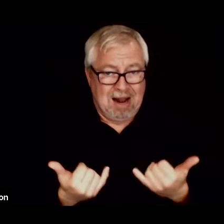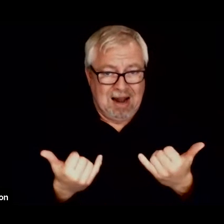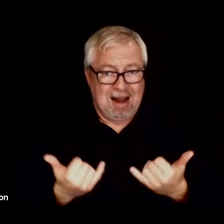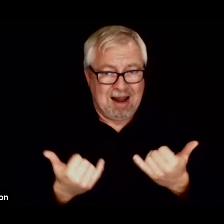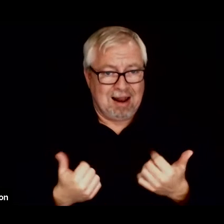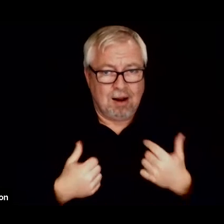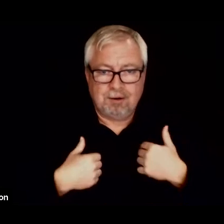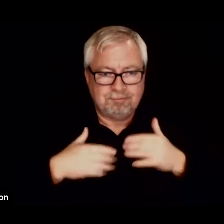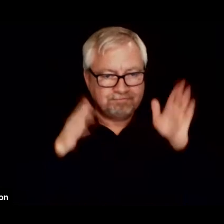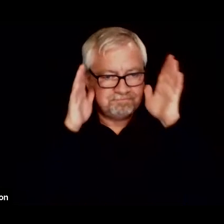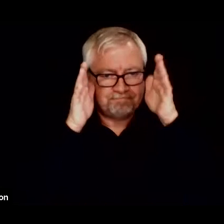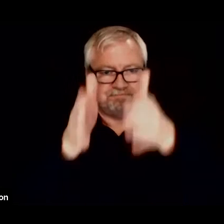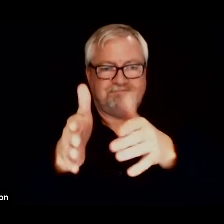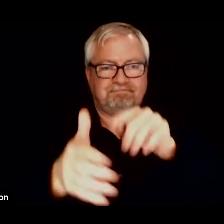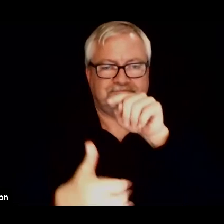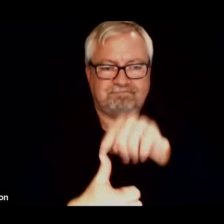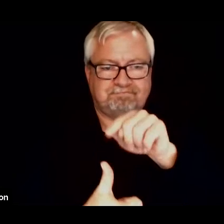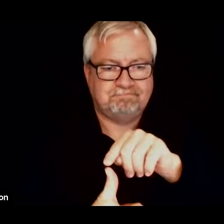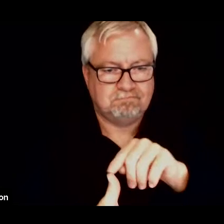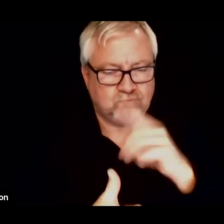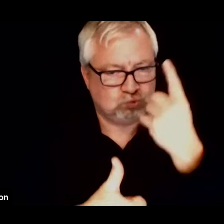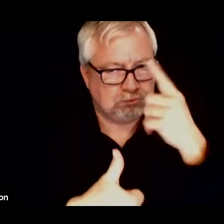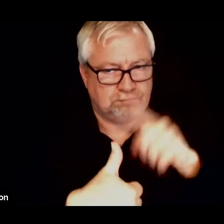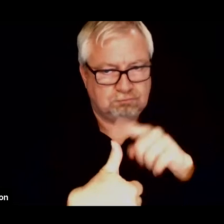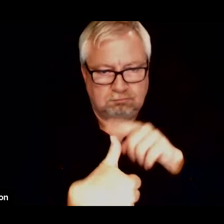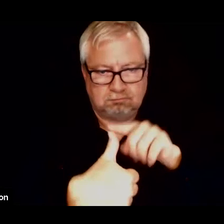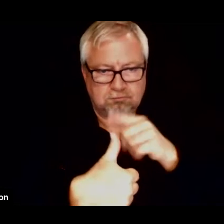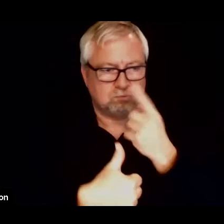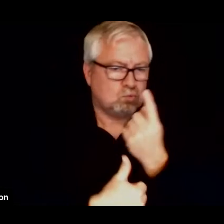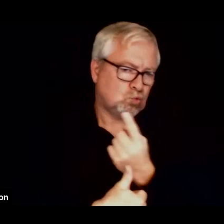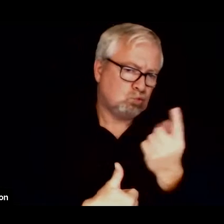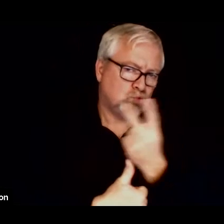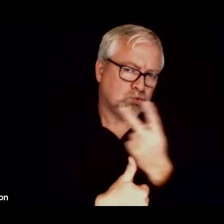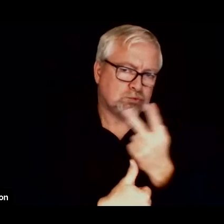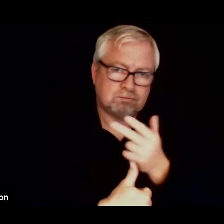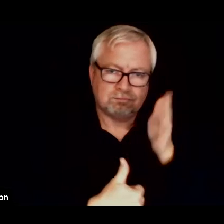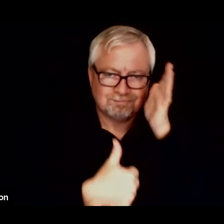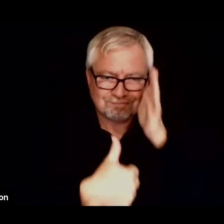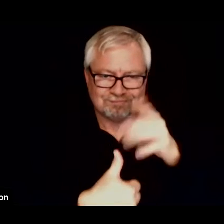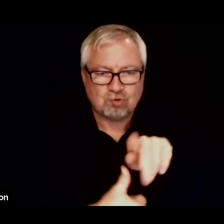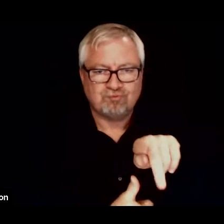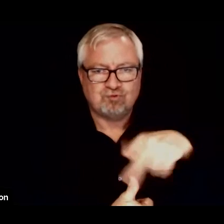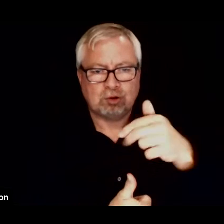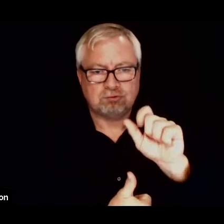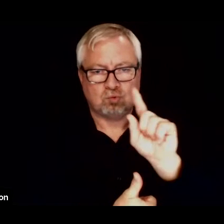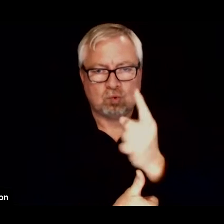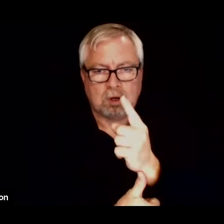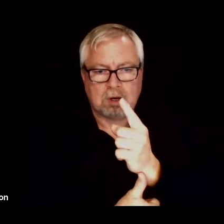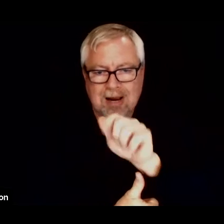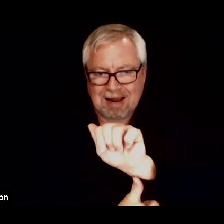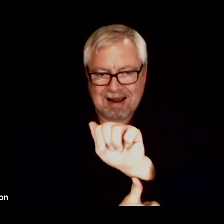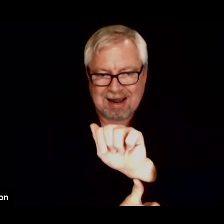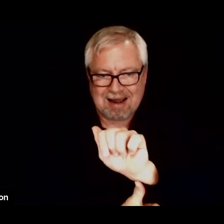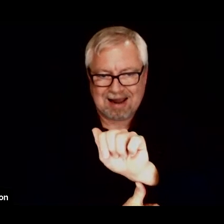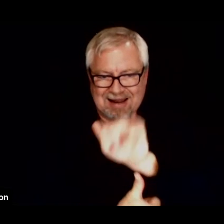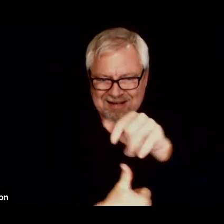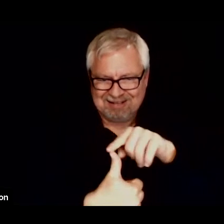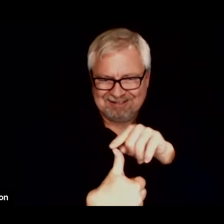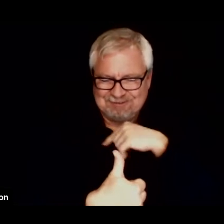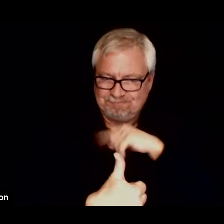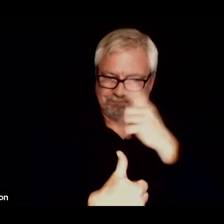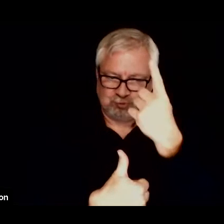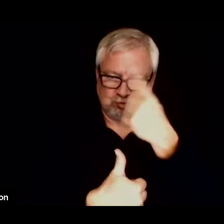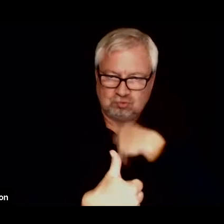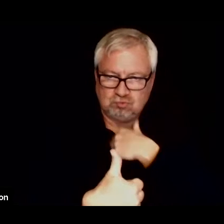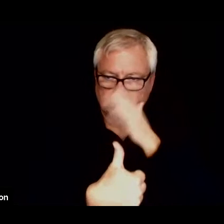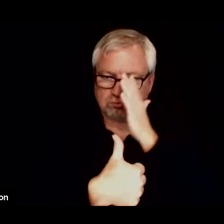next couple of weeks are these phase 1a vaccines that are going to be used with healthcare workers